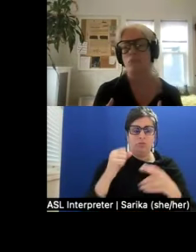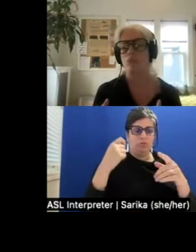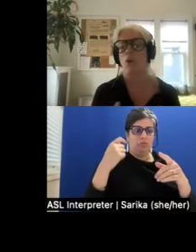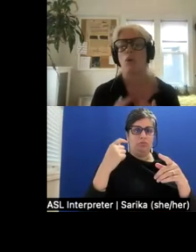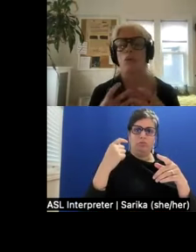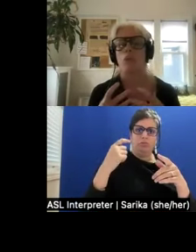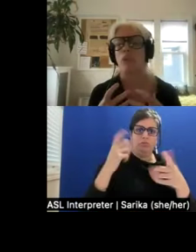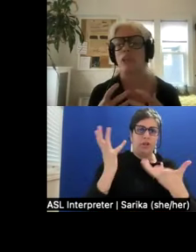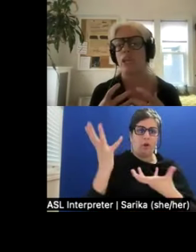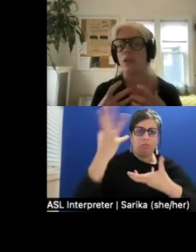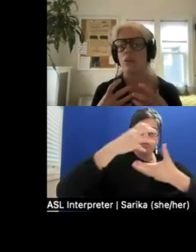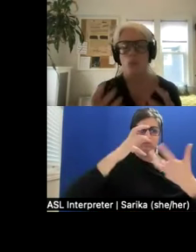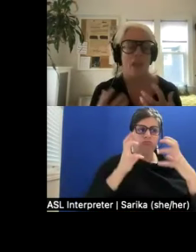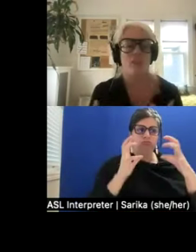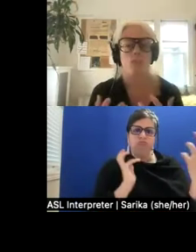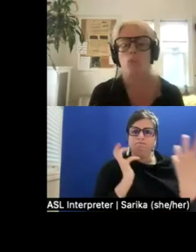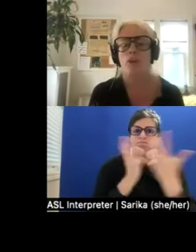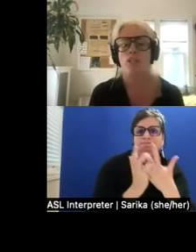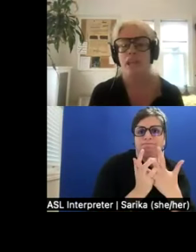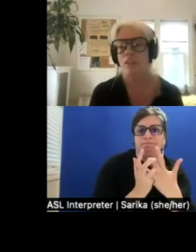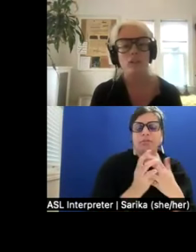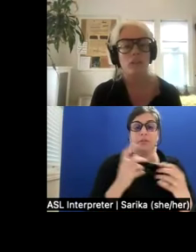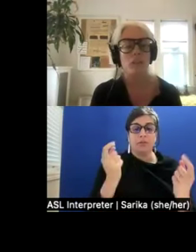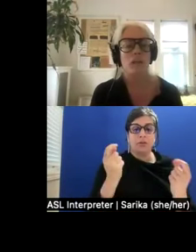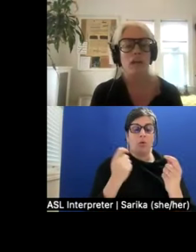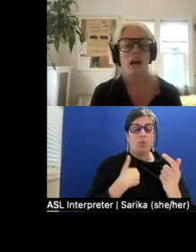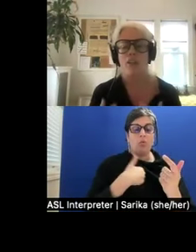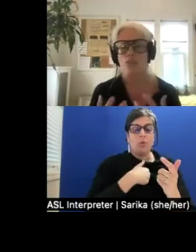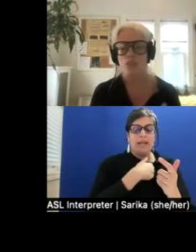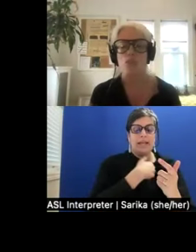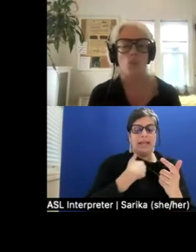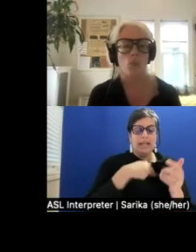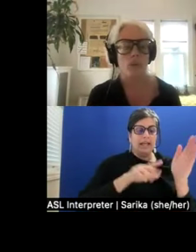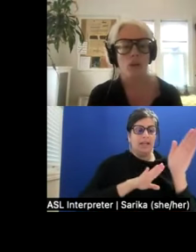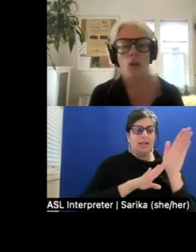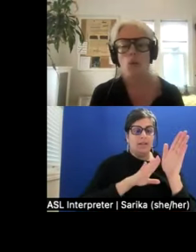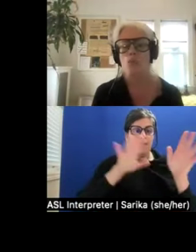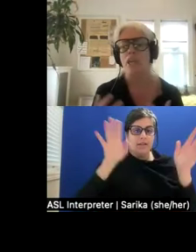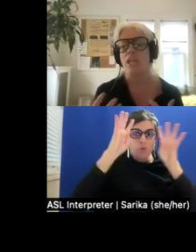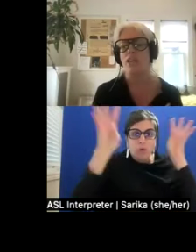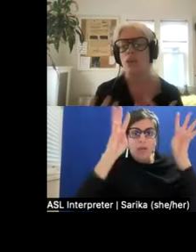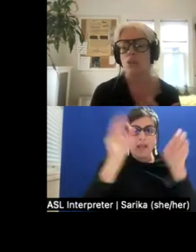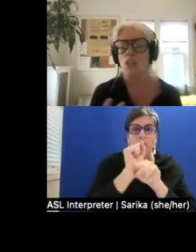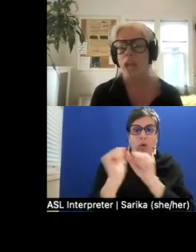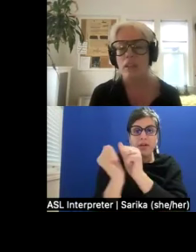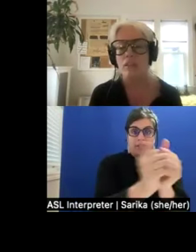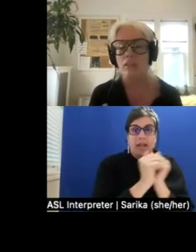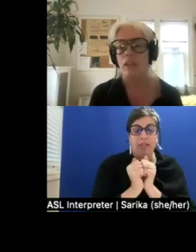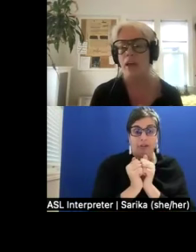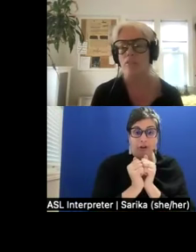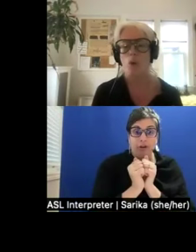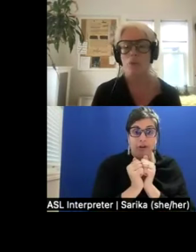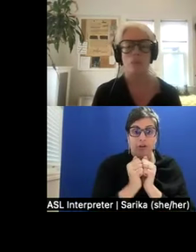So we create the work together. Through the score, we negotiate the live moment